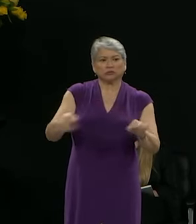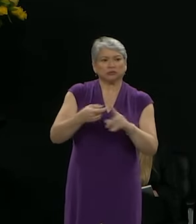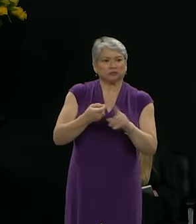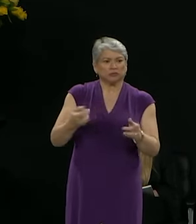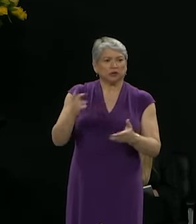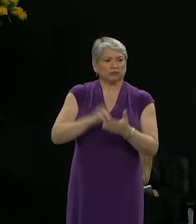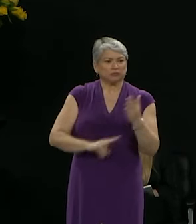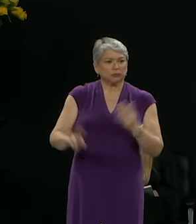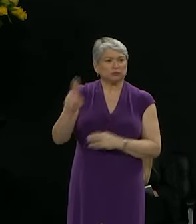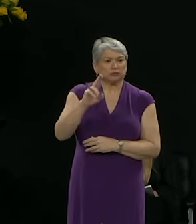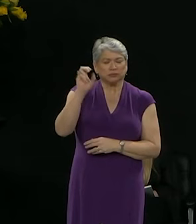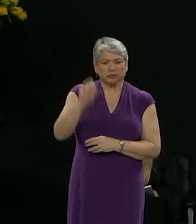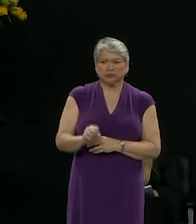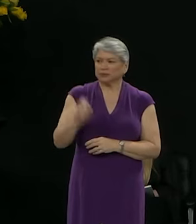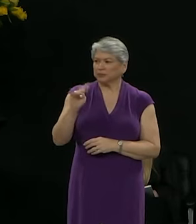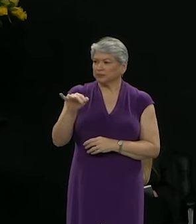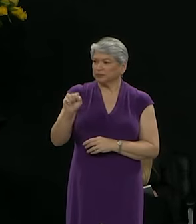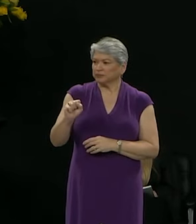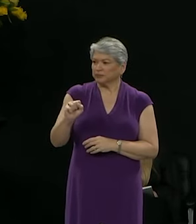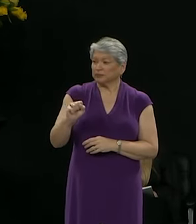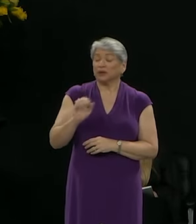Their degrees will be conferred tomorrow.